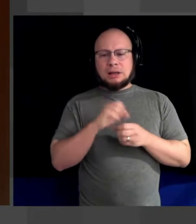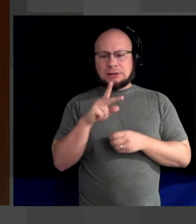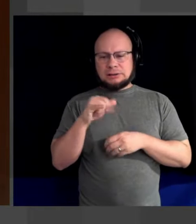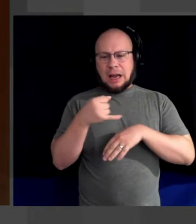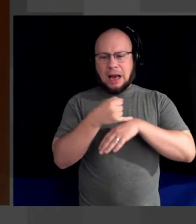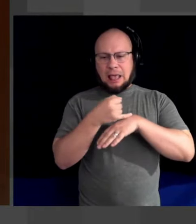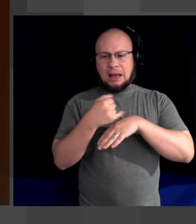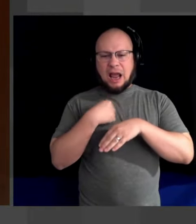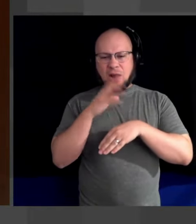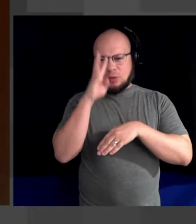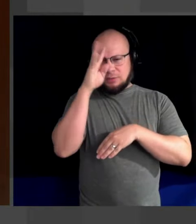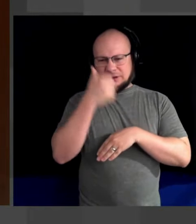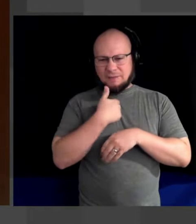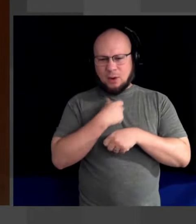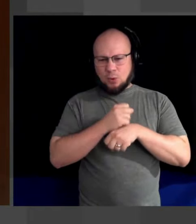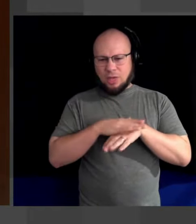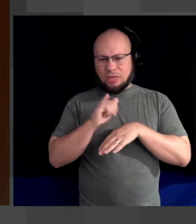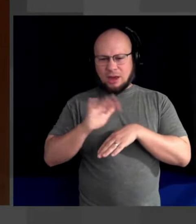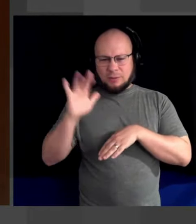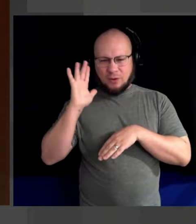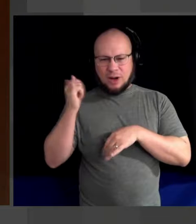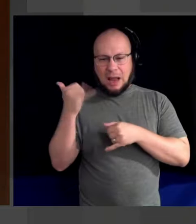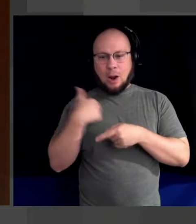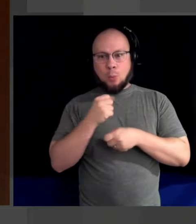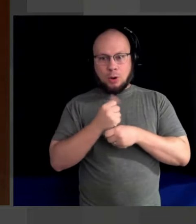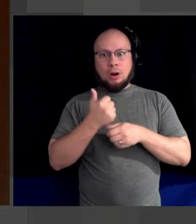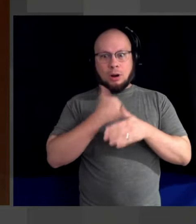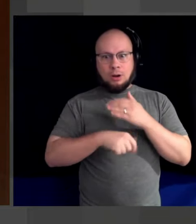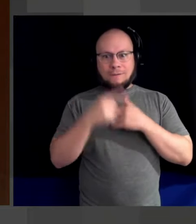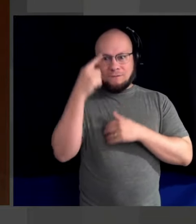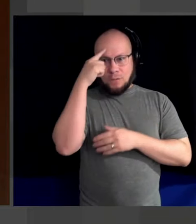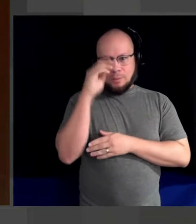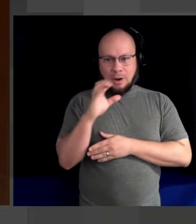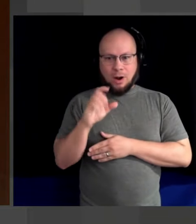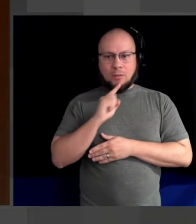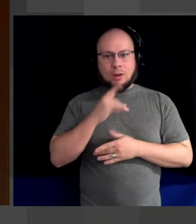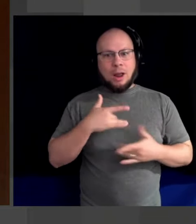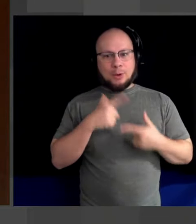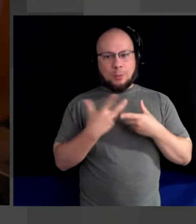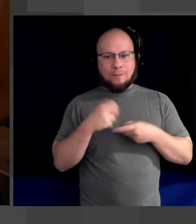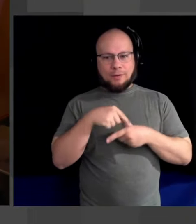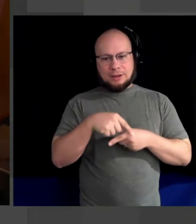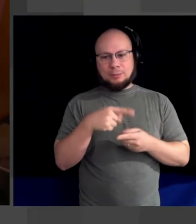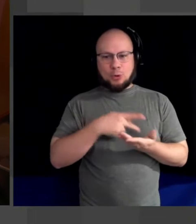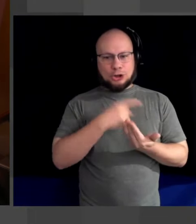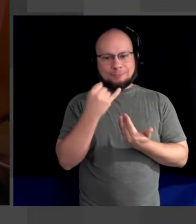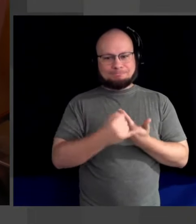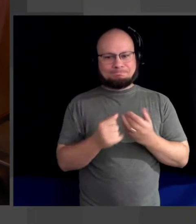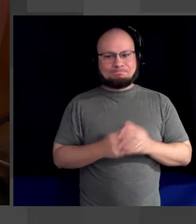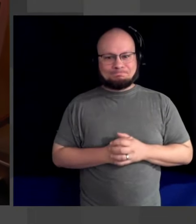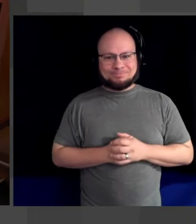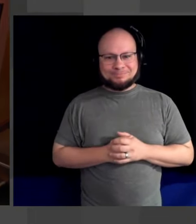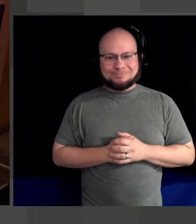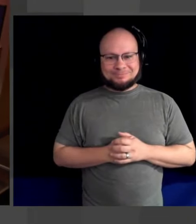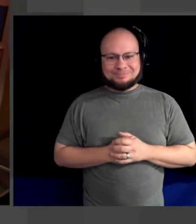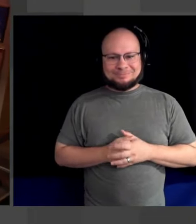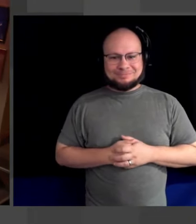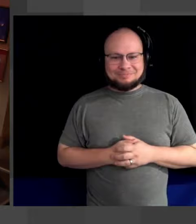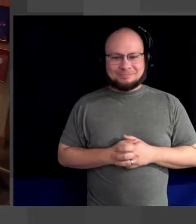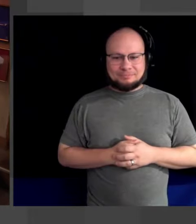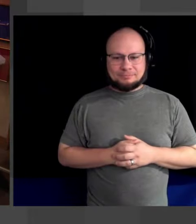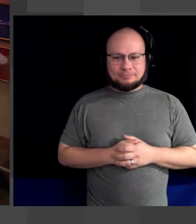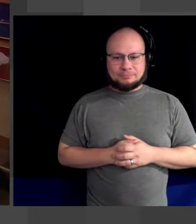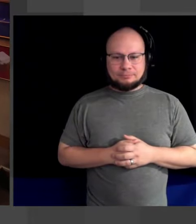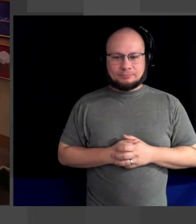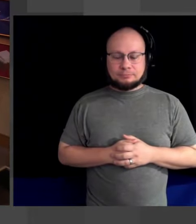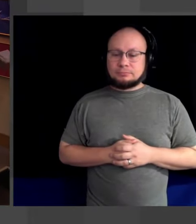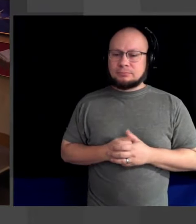ONE WAS THE DIMENSION THAT ADDED